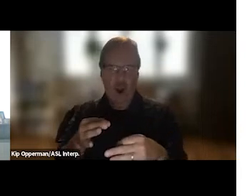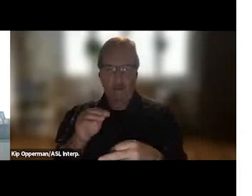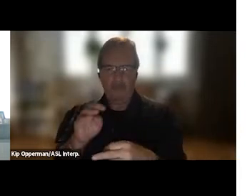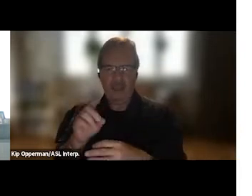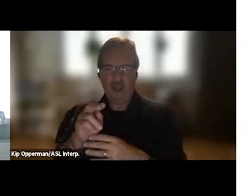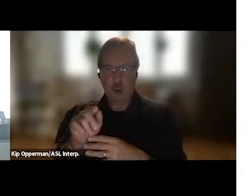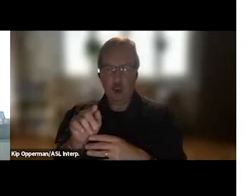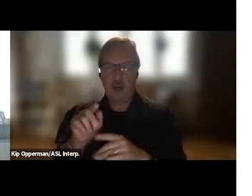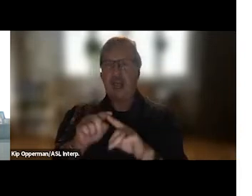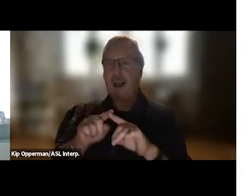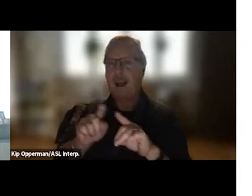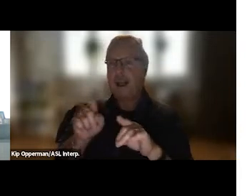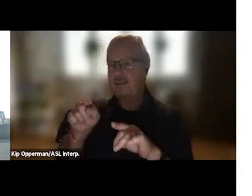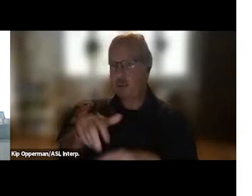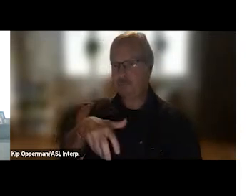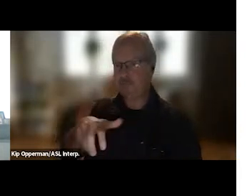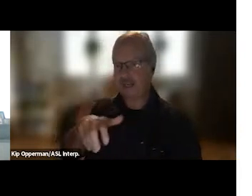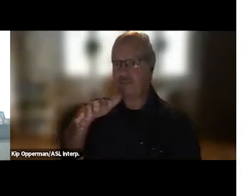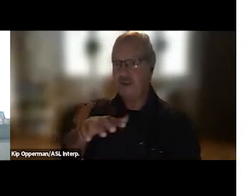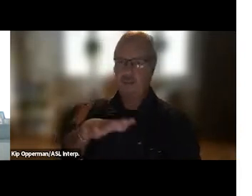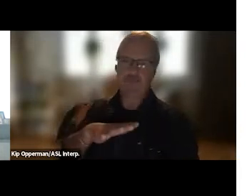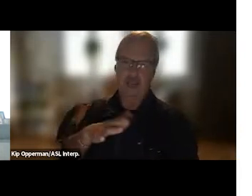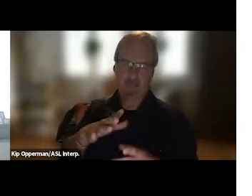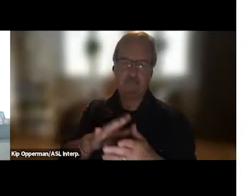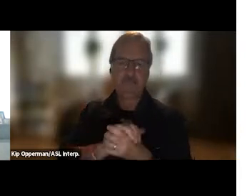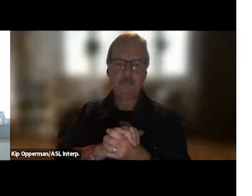On average, 20% of our jail population, which is on any given day,